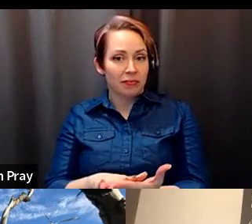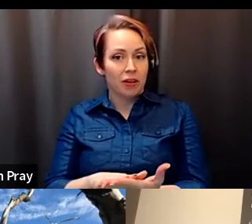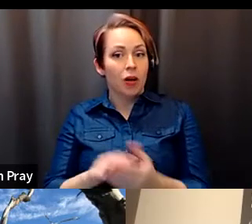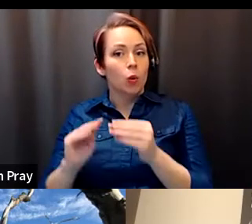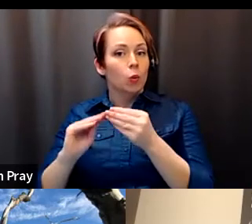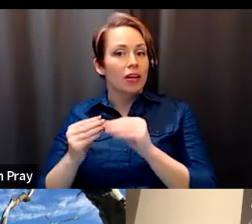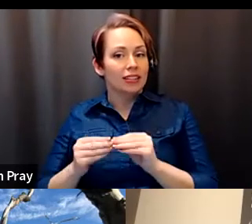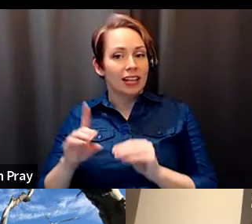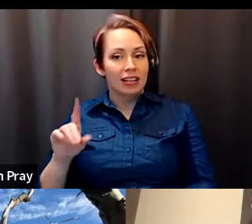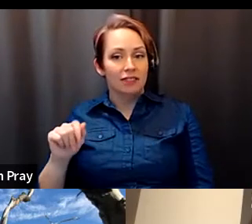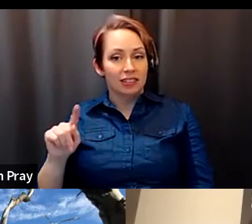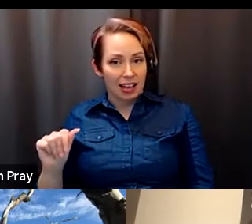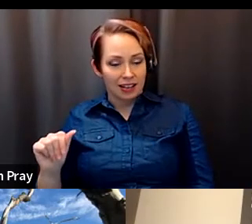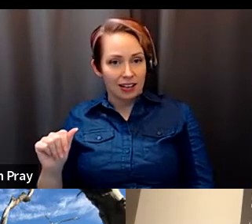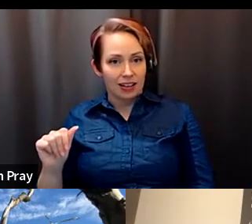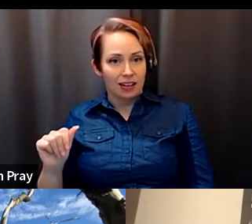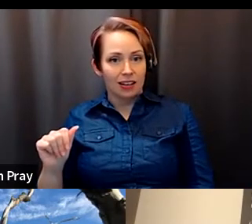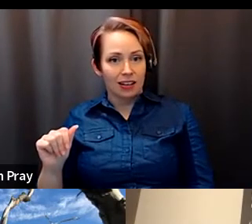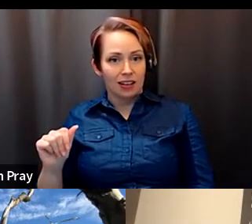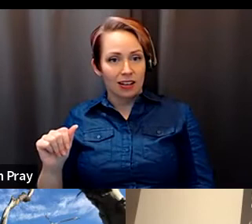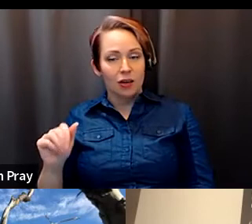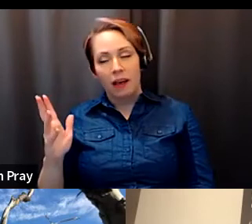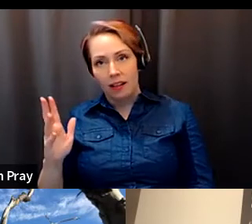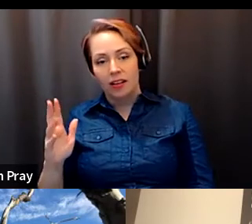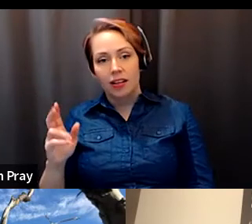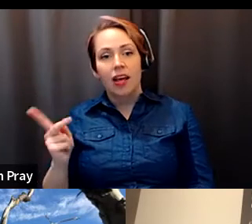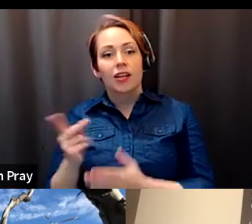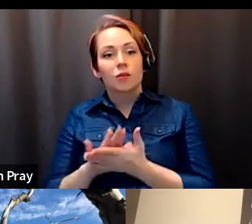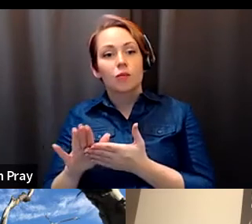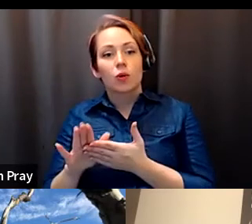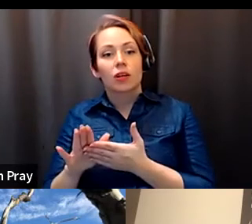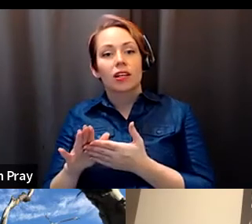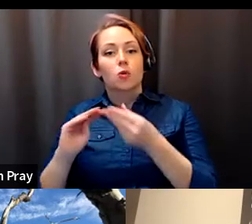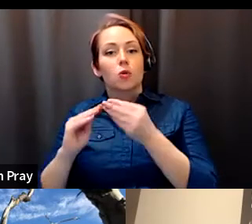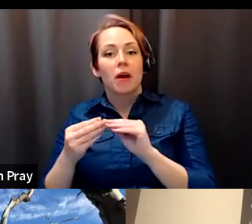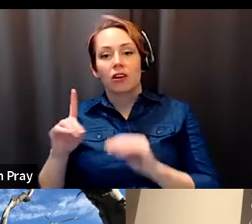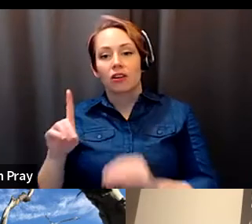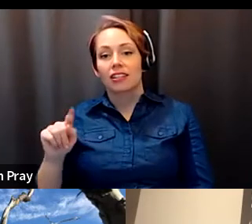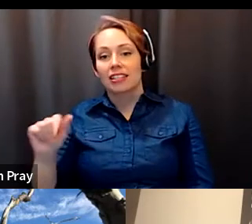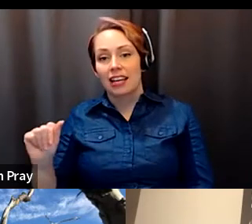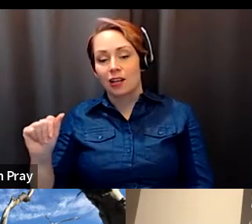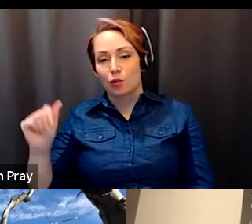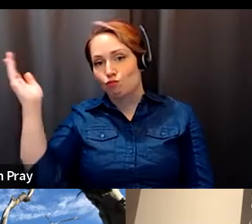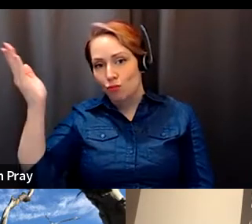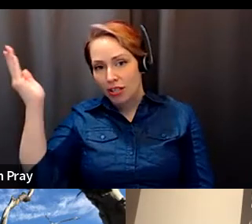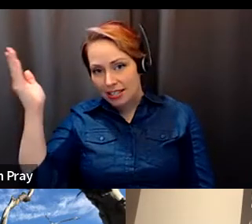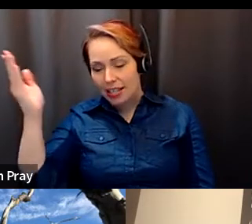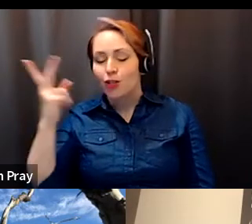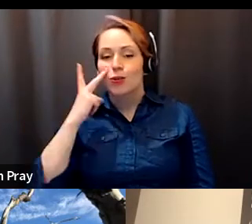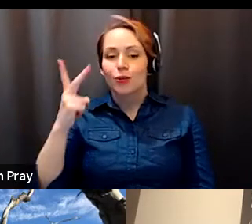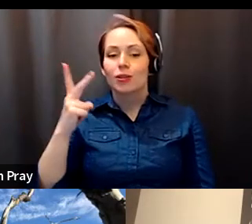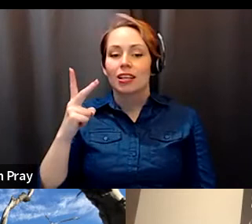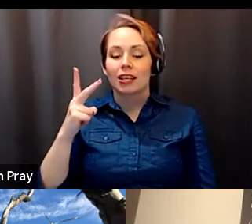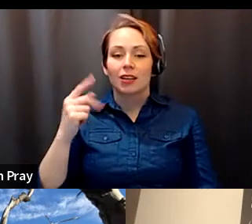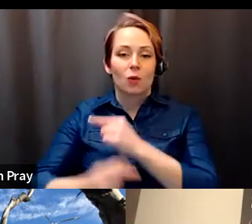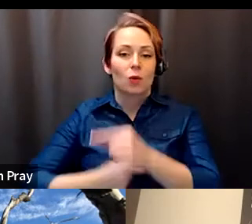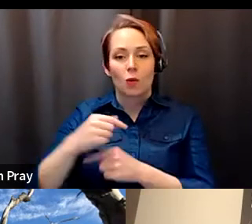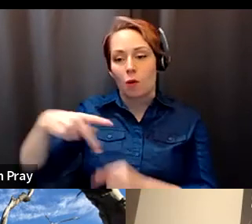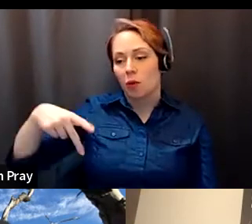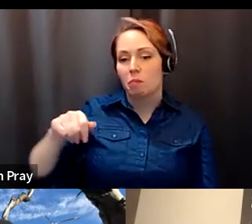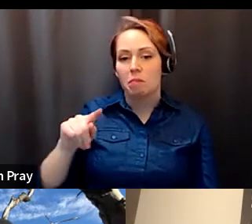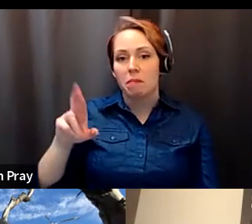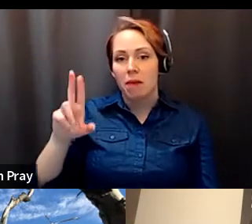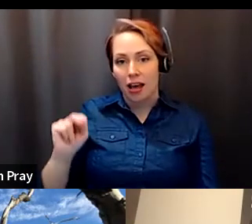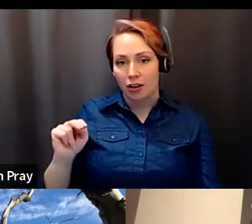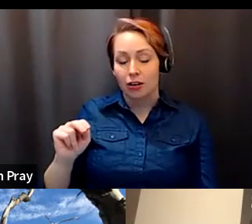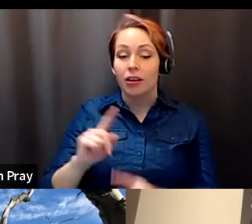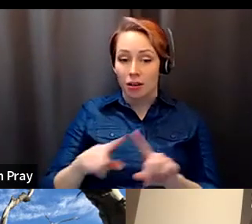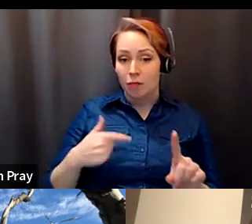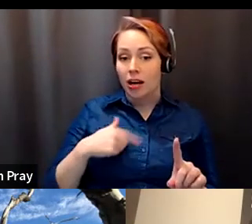Salvador Santino Regilme: And I would say it's burning numerical data presentation, for the purposes of seeing what's the global pattern, but ultimately it's qualitative I use comparative case studies and.